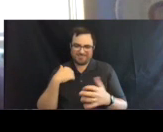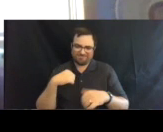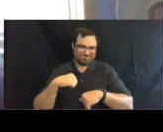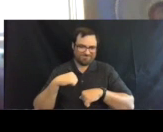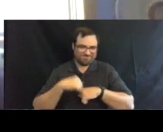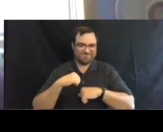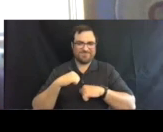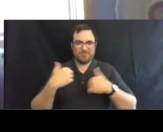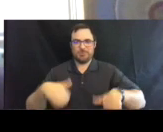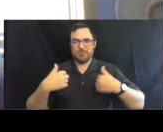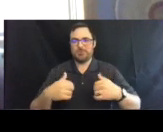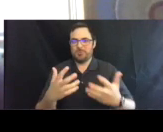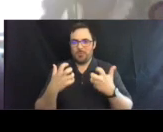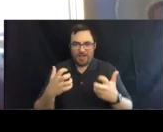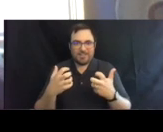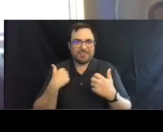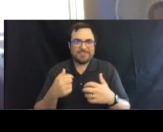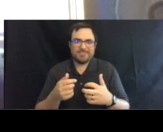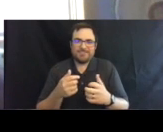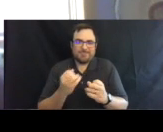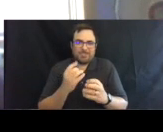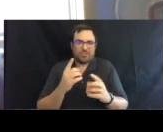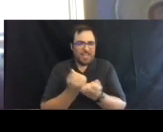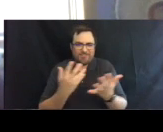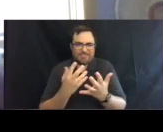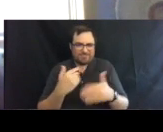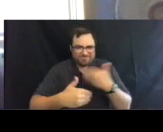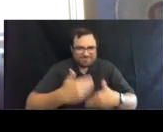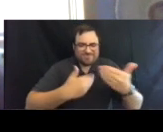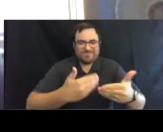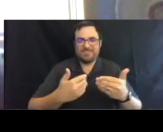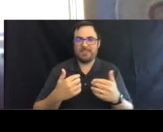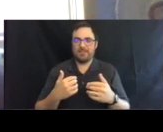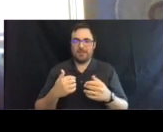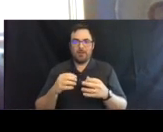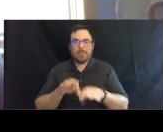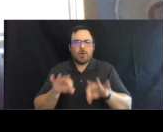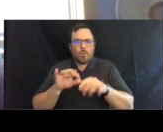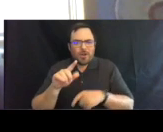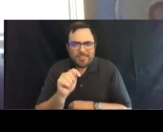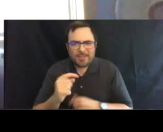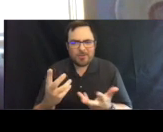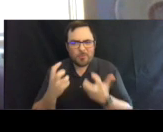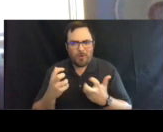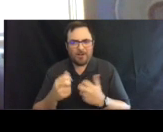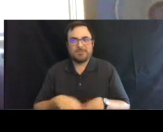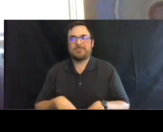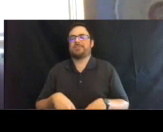you want to make sure you're packing in in a meaningful way um some cognitive some language some auditory some speech